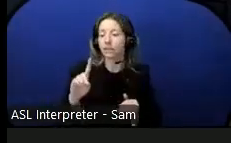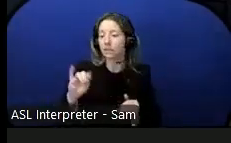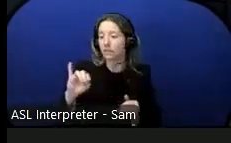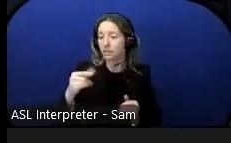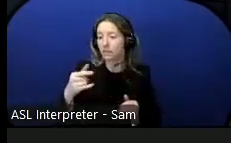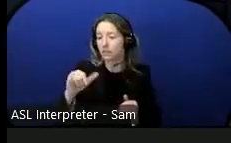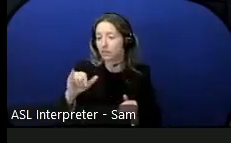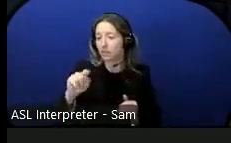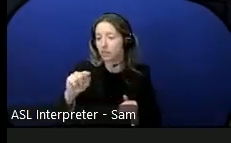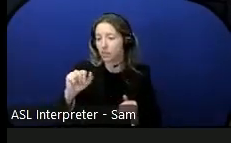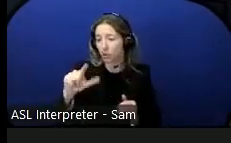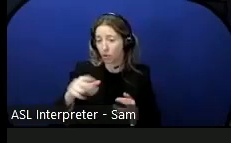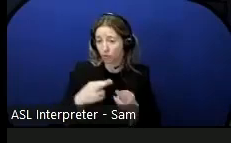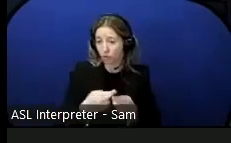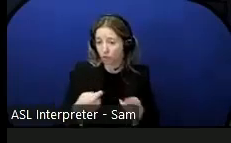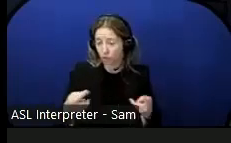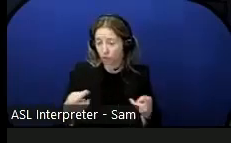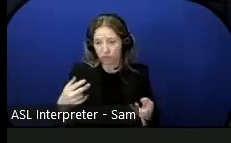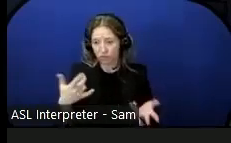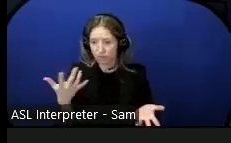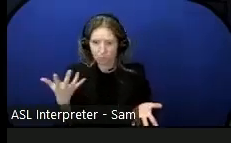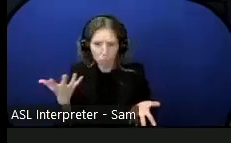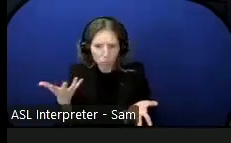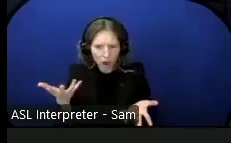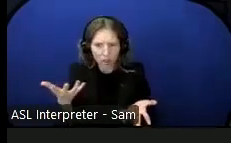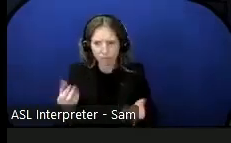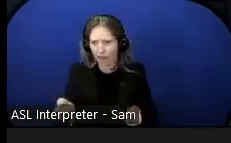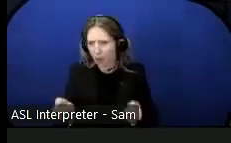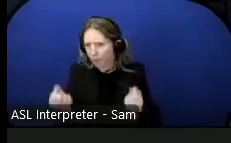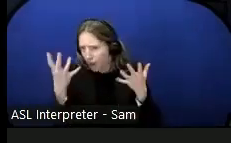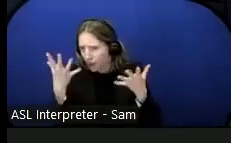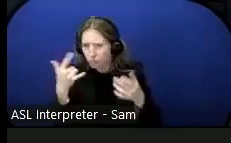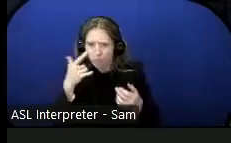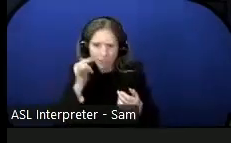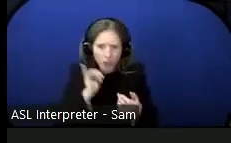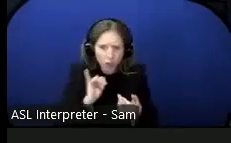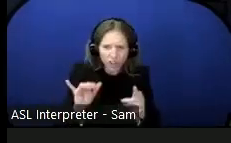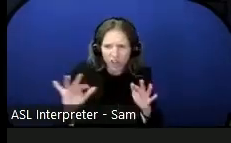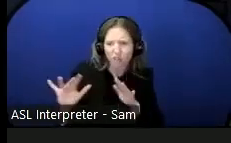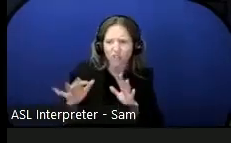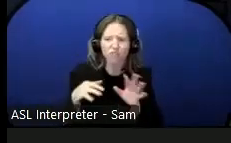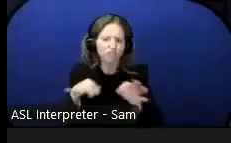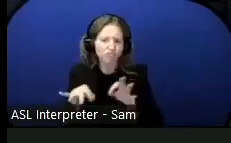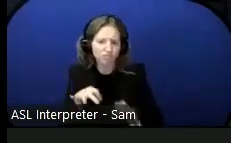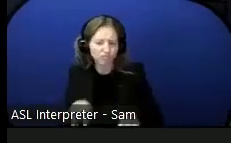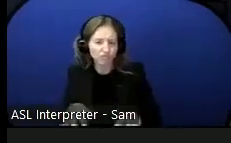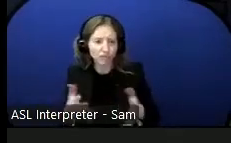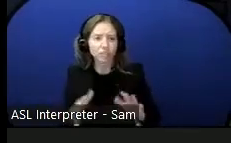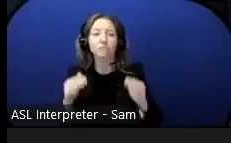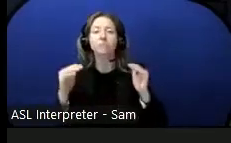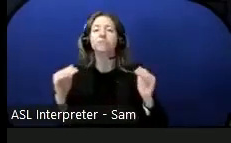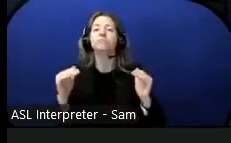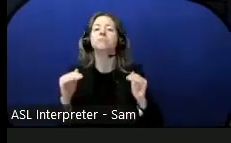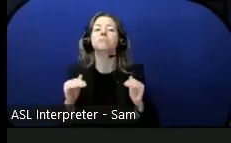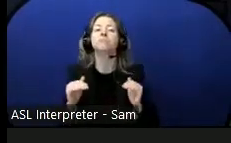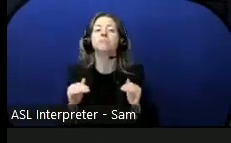and this starts by establishing scope. And a lot of the time this is asking yourself, "Do I have an accessibility plan?"